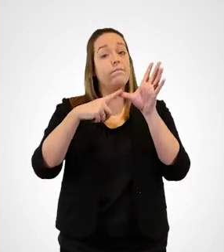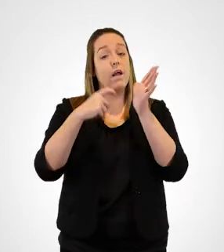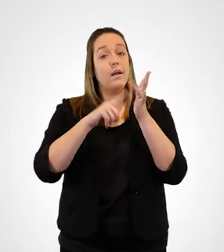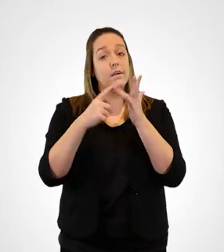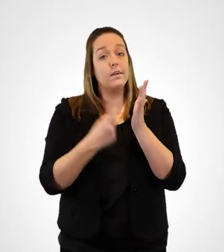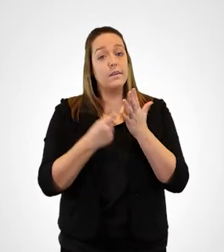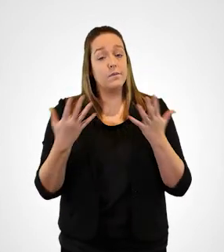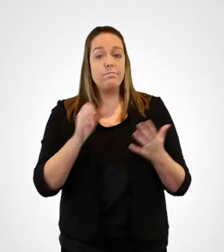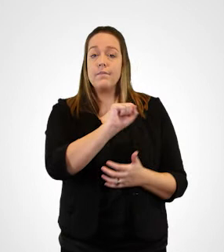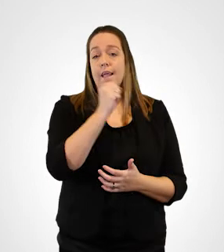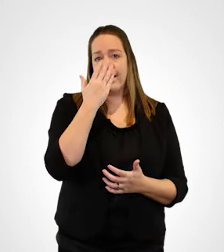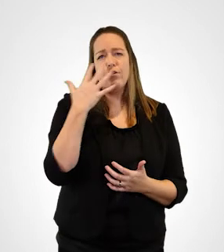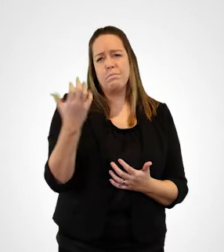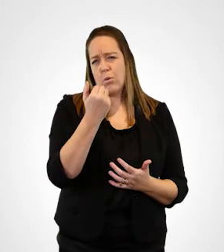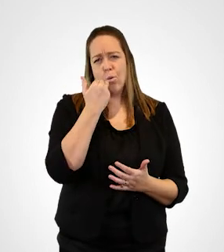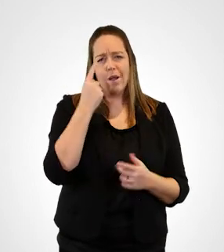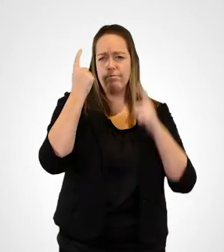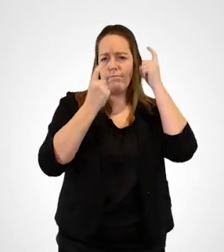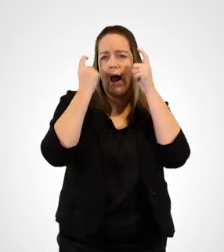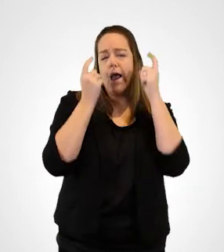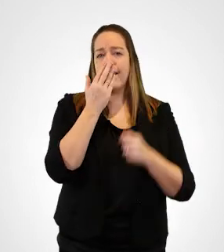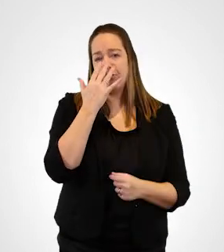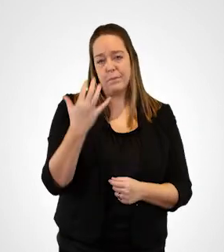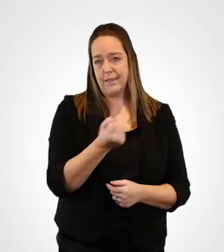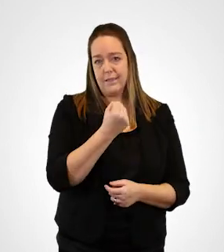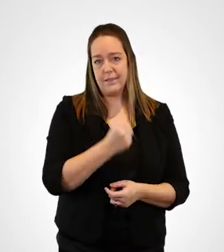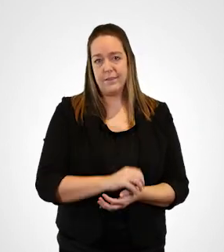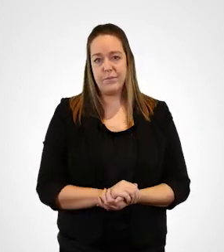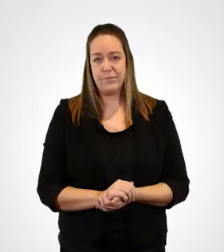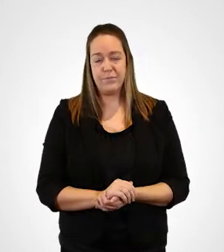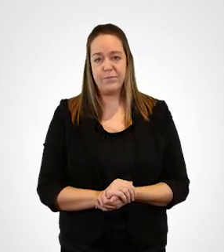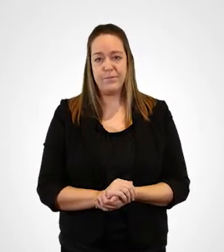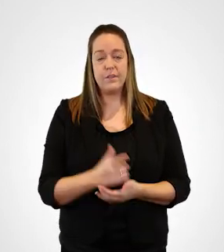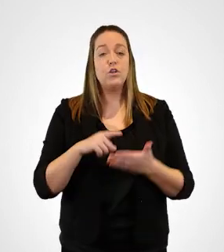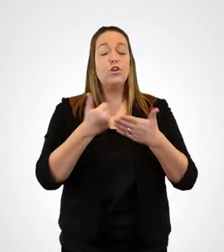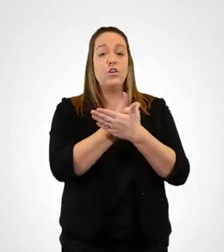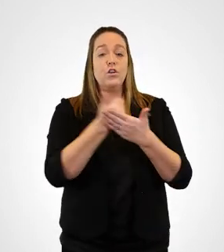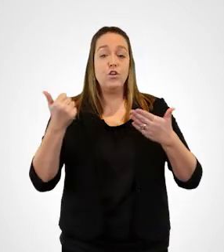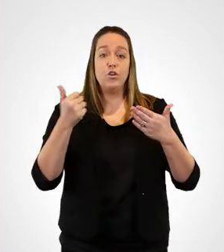Well, we looked at age because you always have to look at age because unless something very strange is happening,